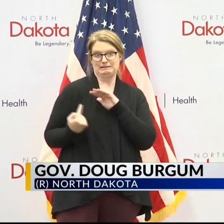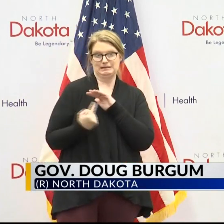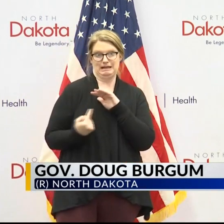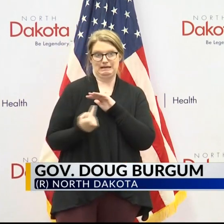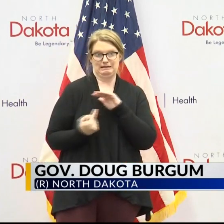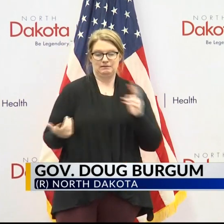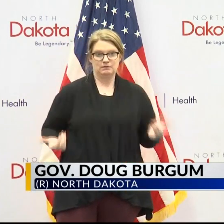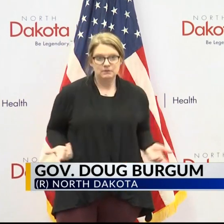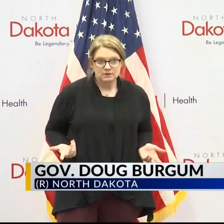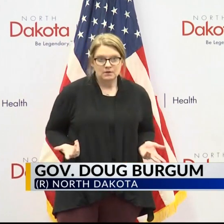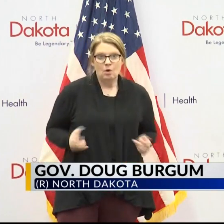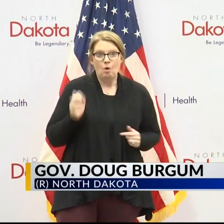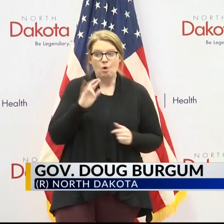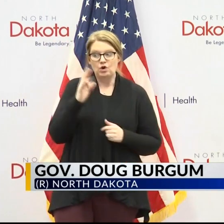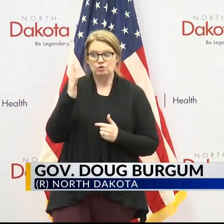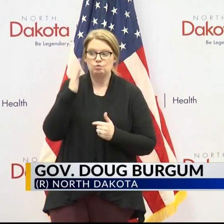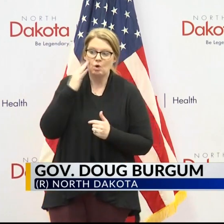HOUSEHOLD IS BEING TESTED, YOU